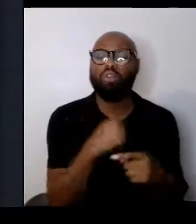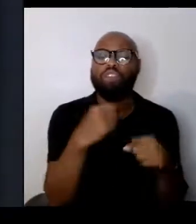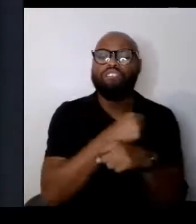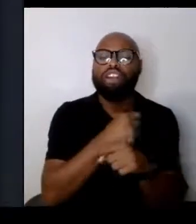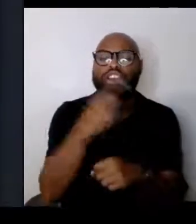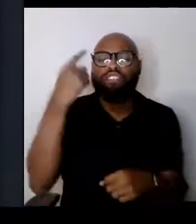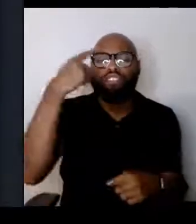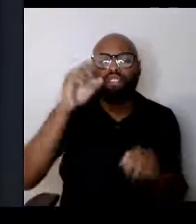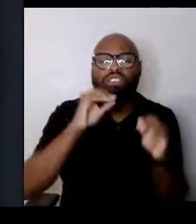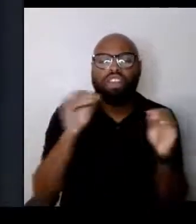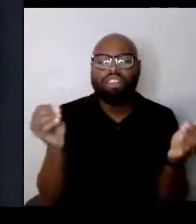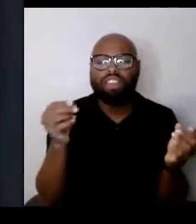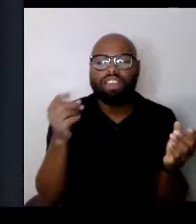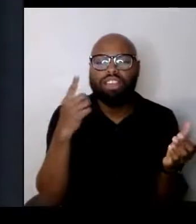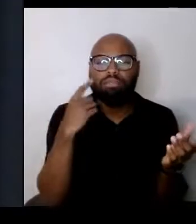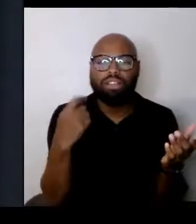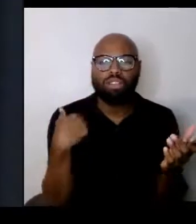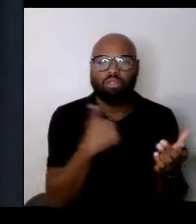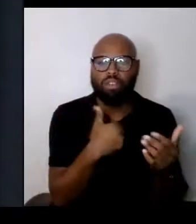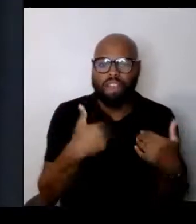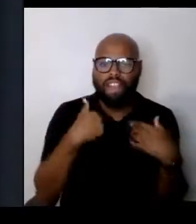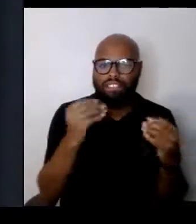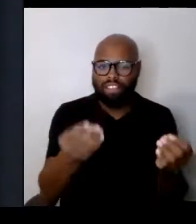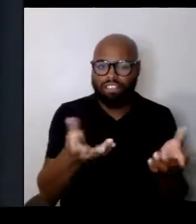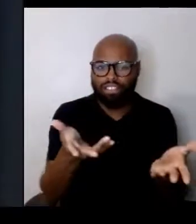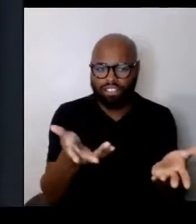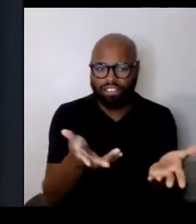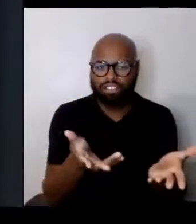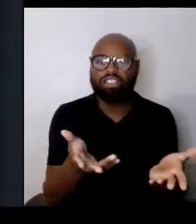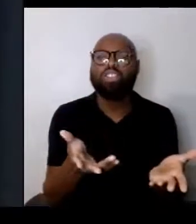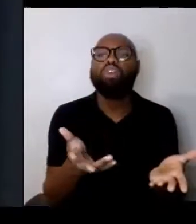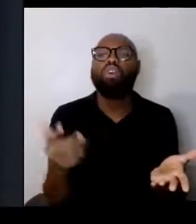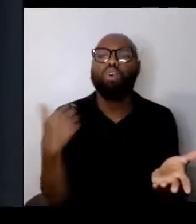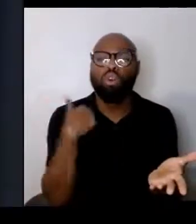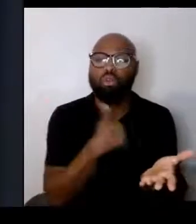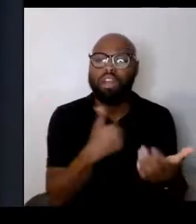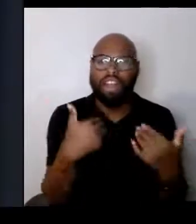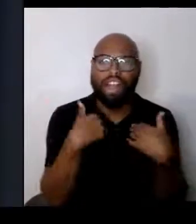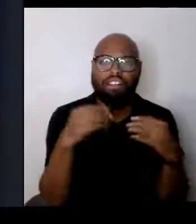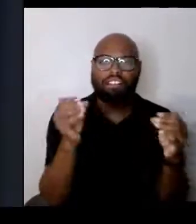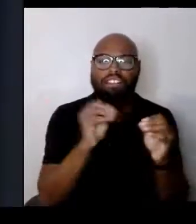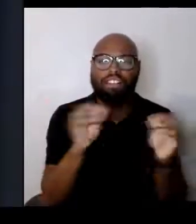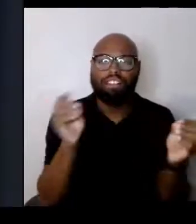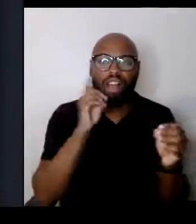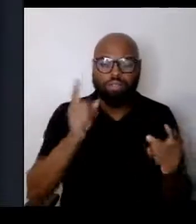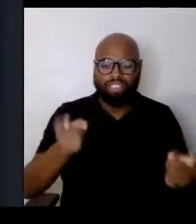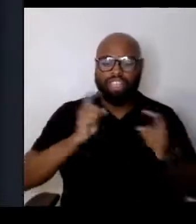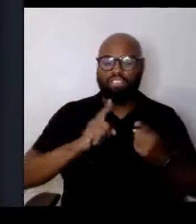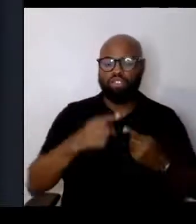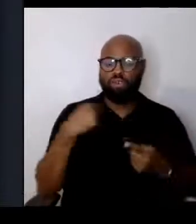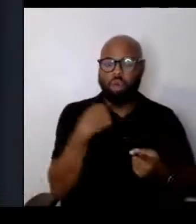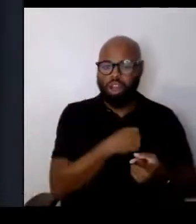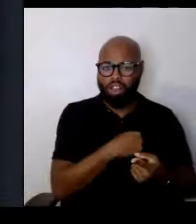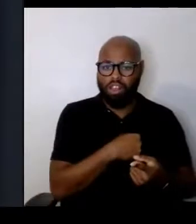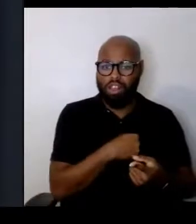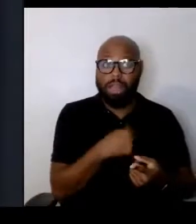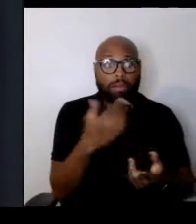Cause we have nothing, we have nothing that was given to us or even if we have something they take it away.